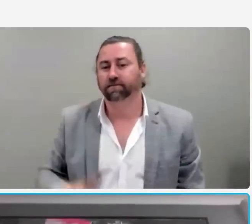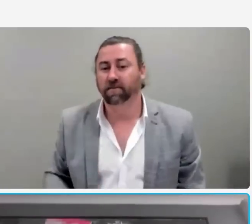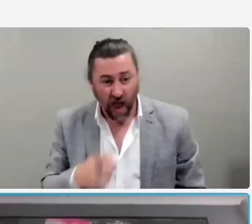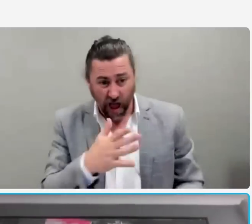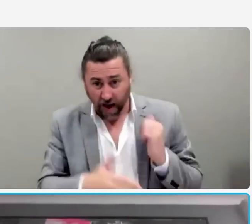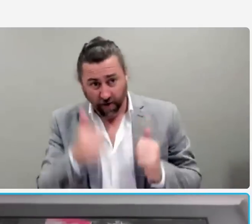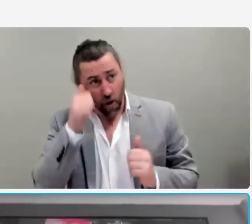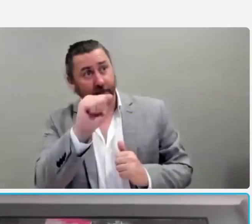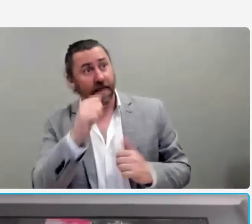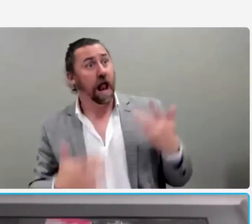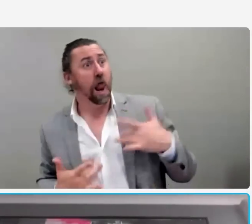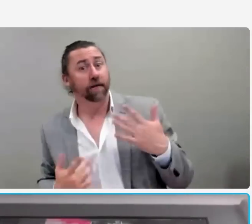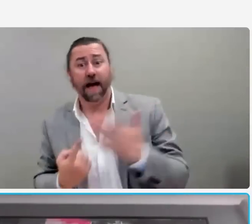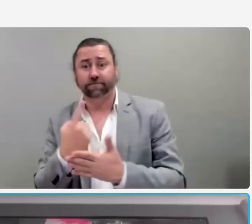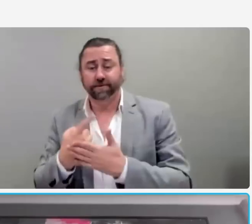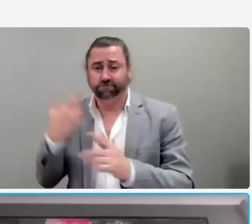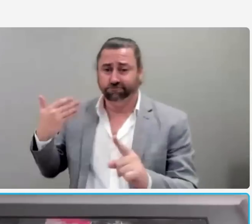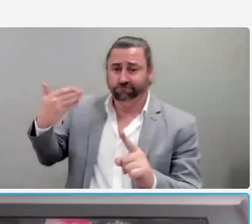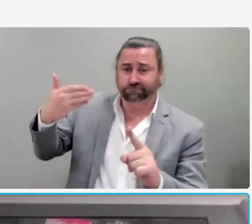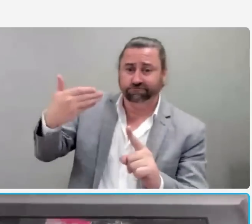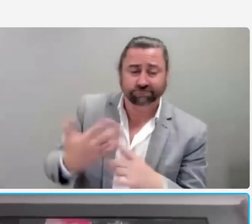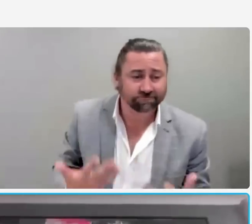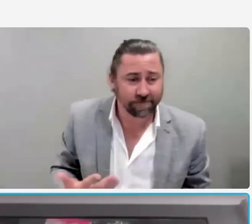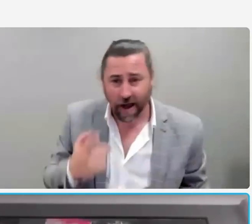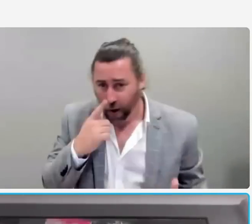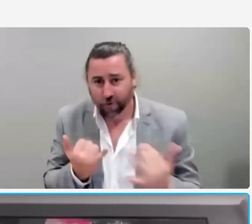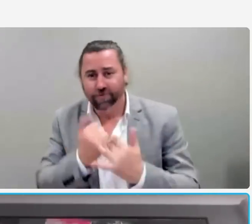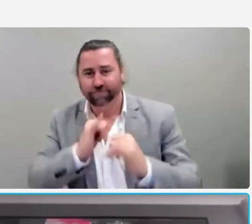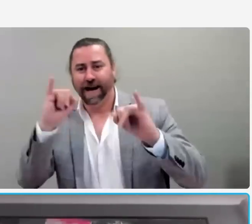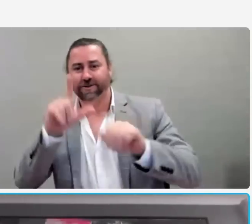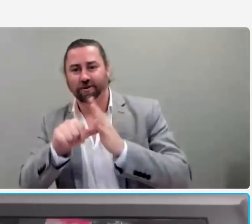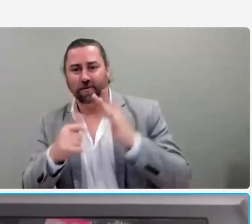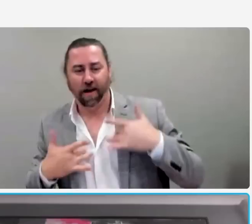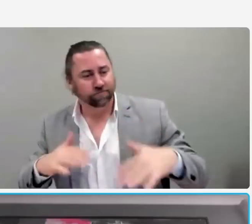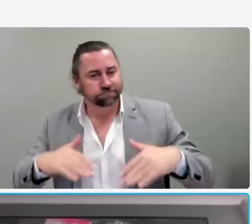requiring trauma aware and healing informed care. In addition we've been engaging with people